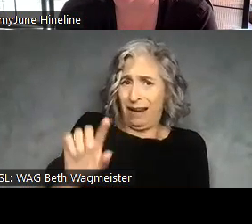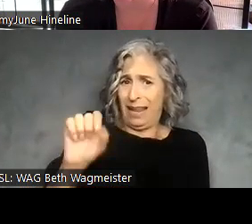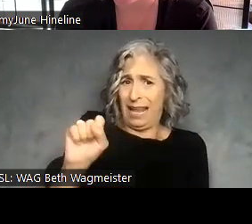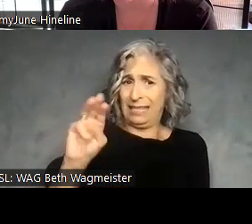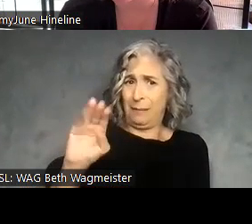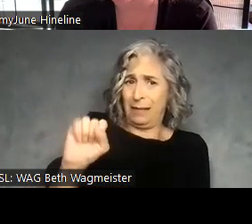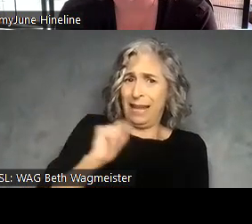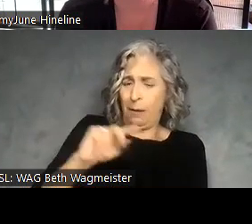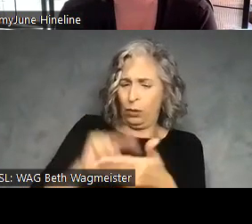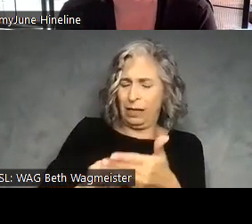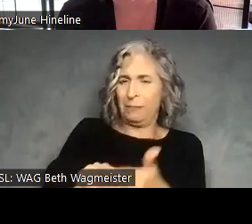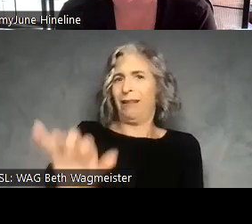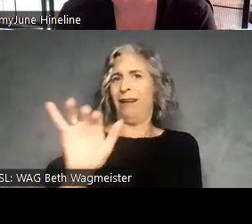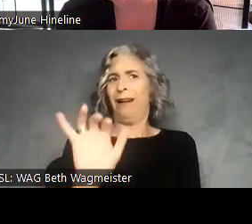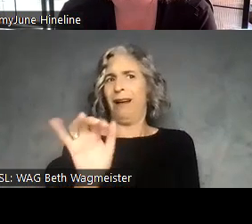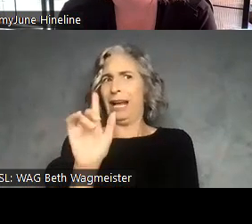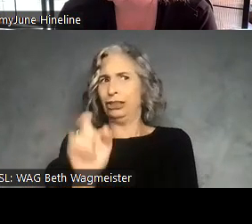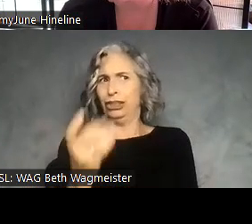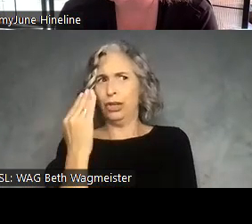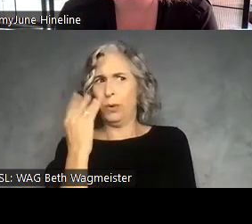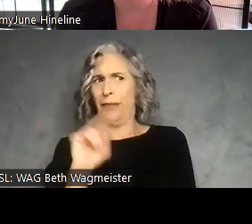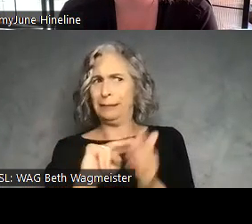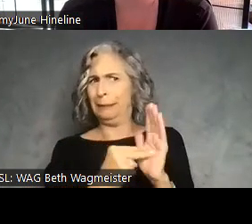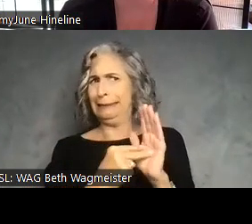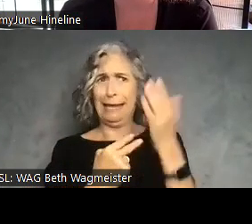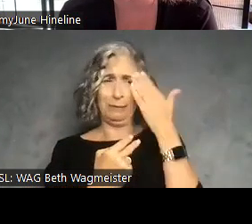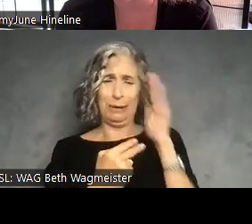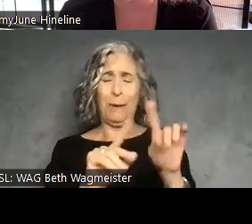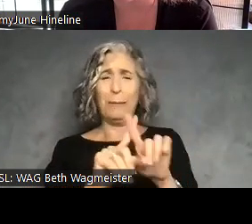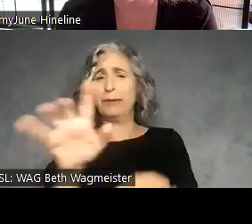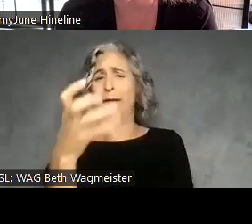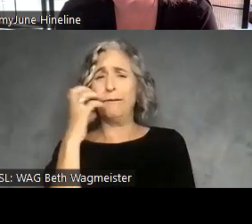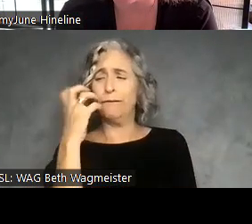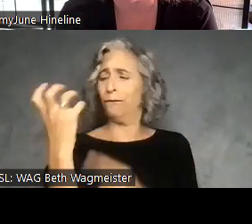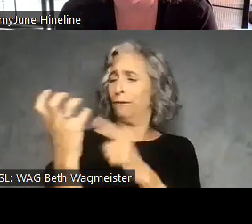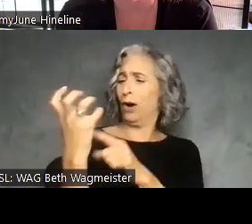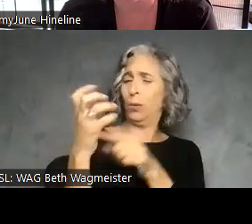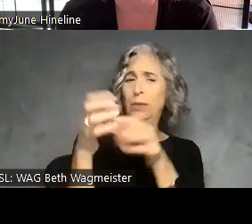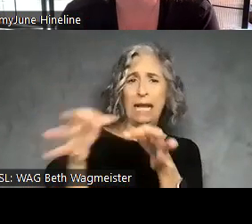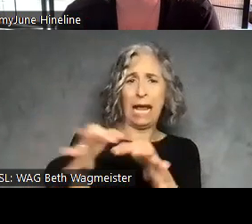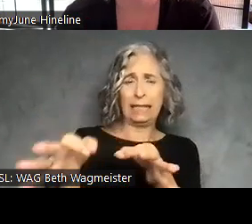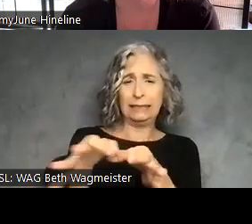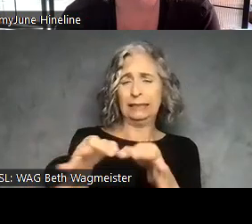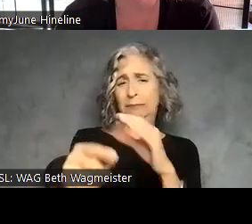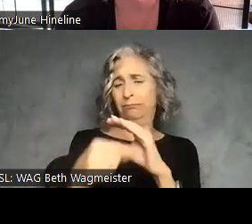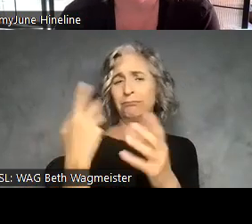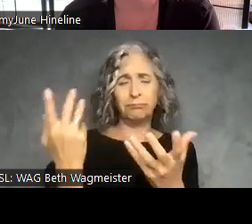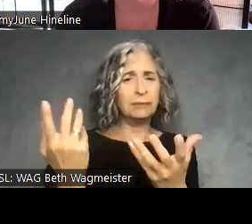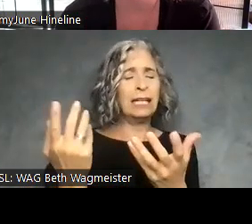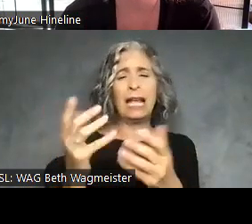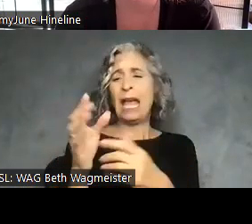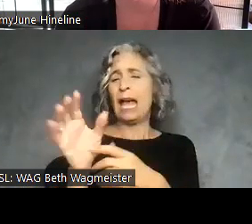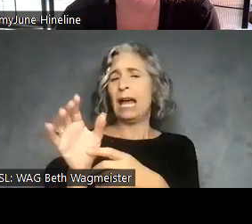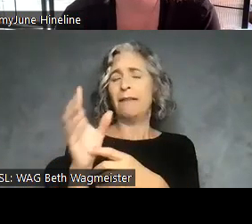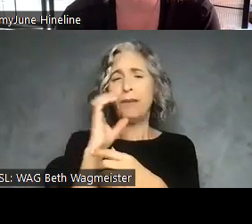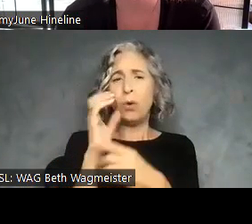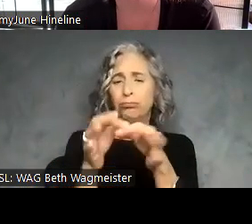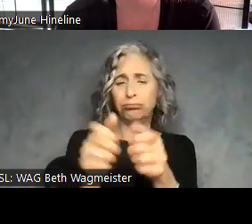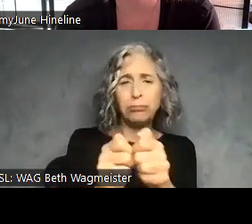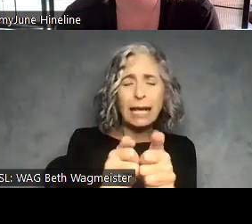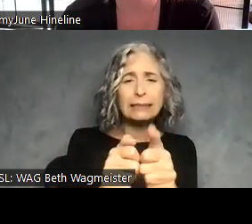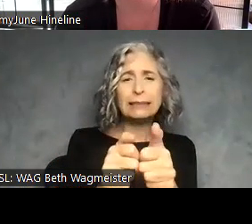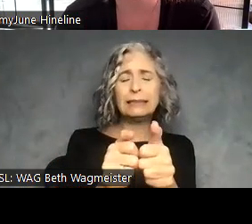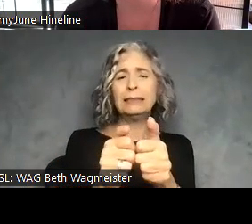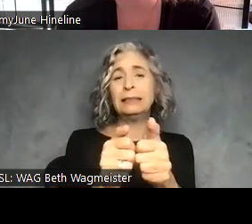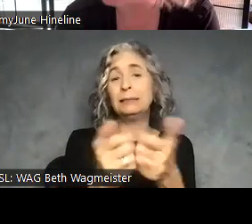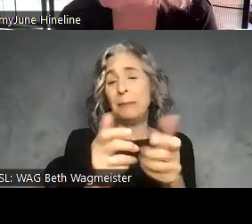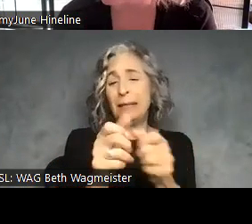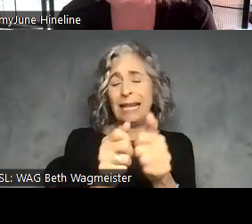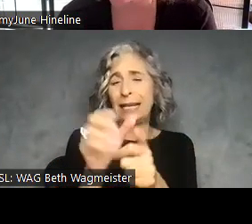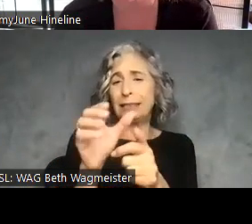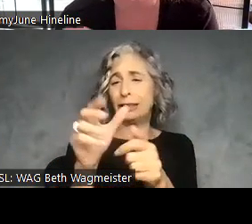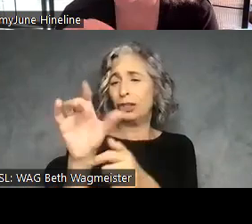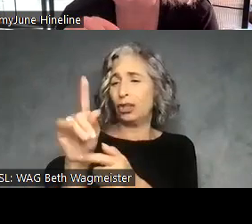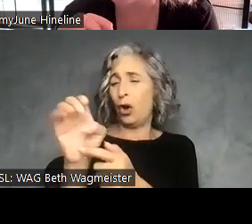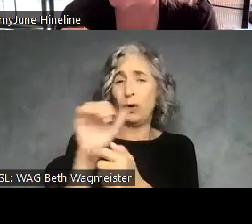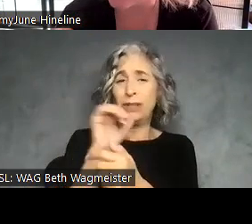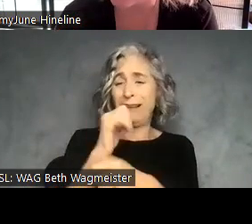Multifactor authentication, MFA. So this is another means of identity verification. We